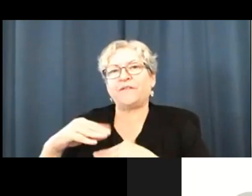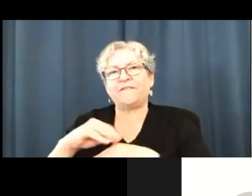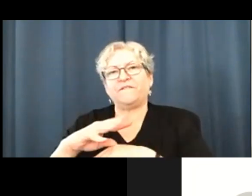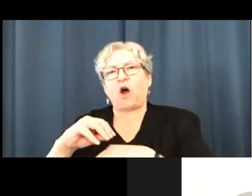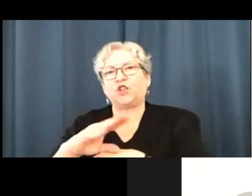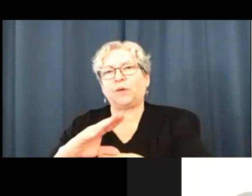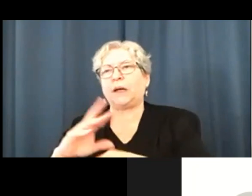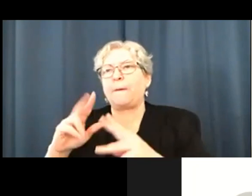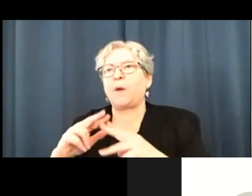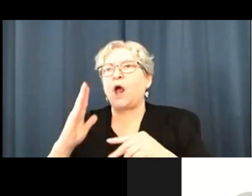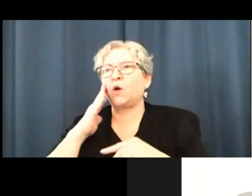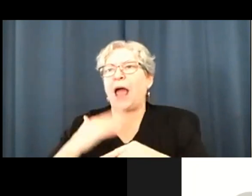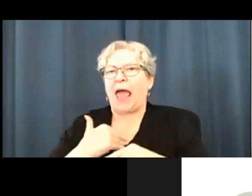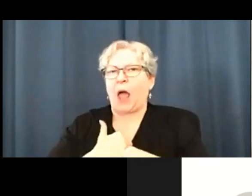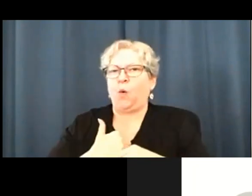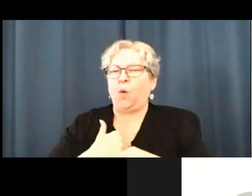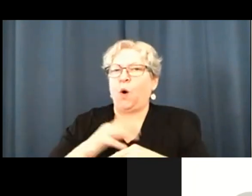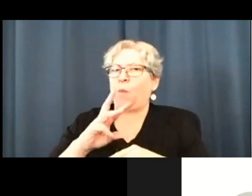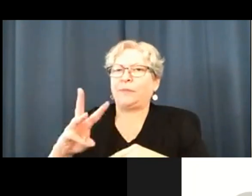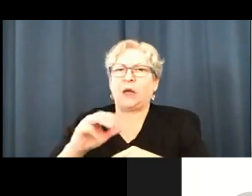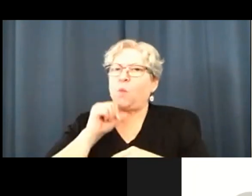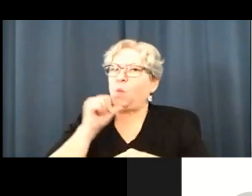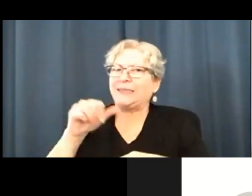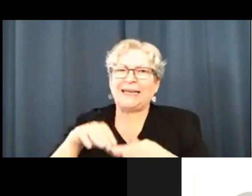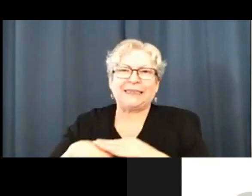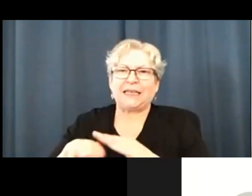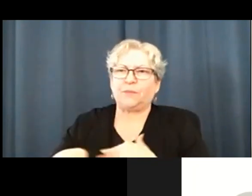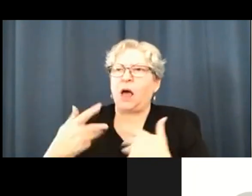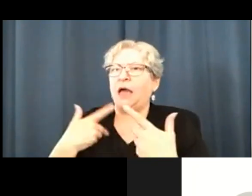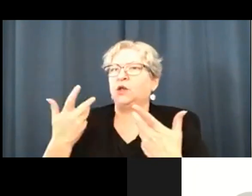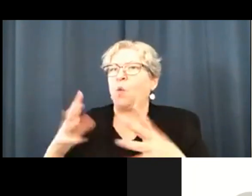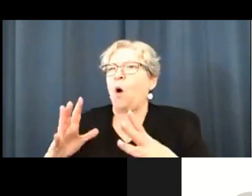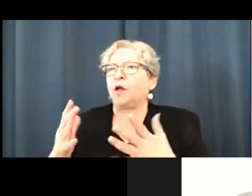I knew our site wasn't accessible and I knew I didn't want to retrofit.